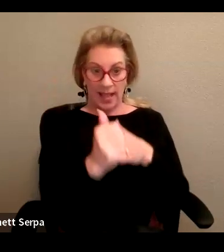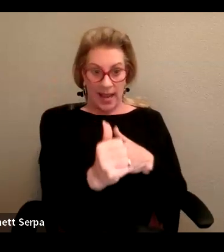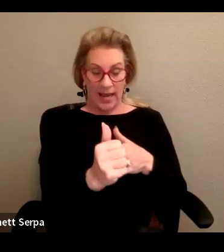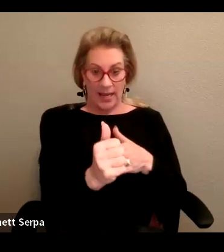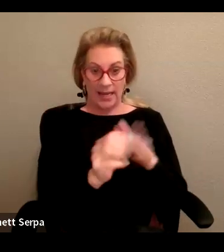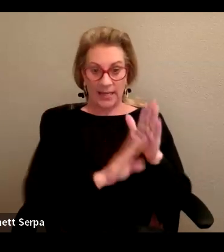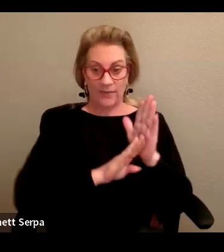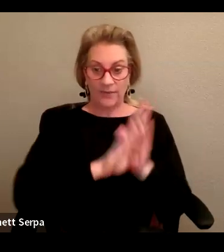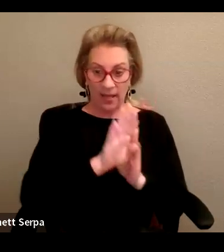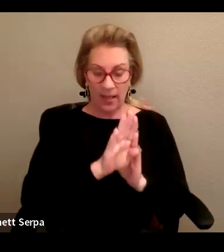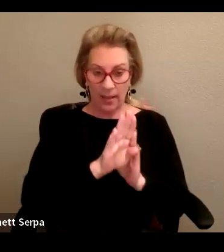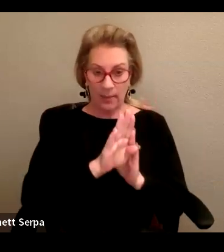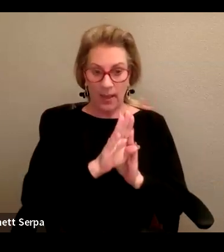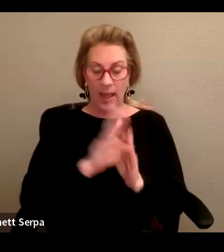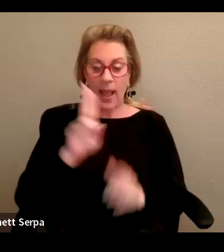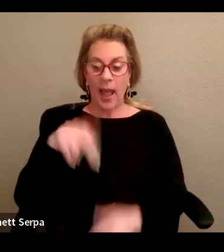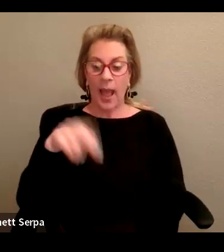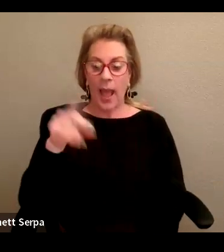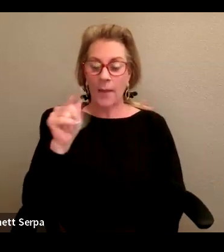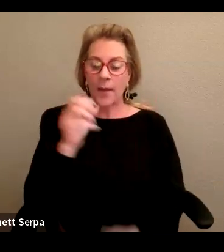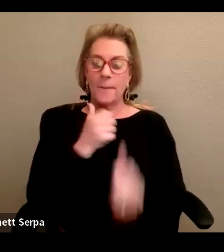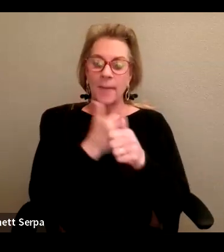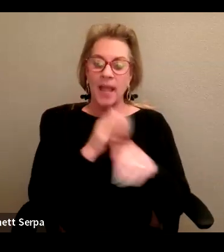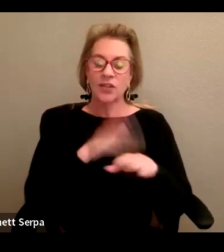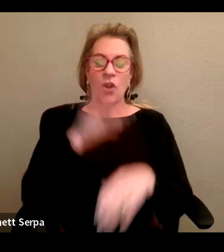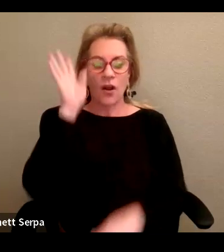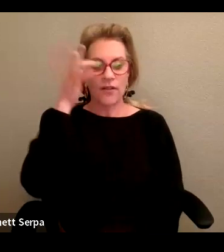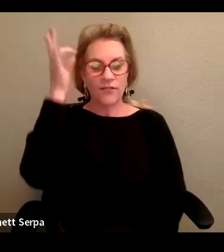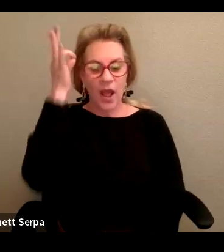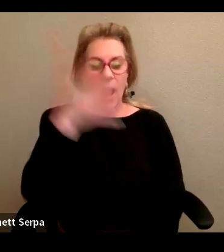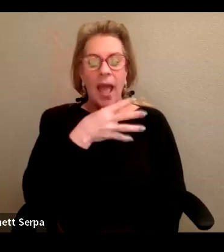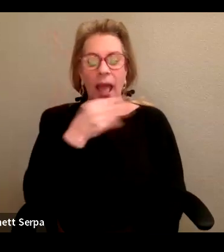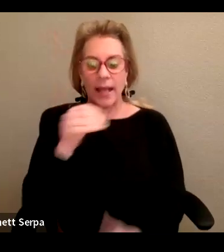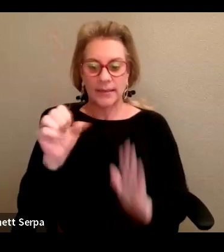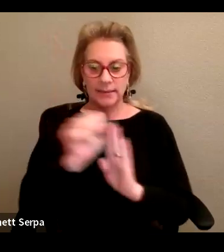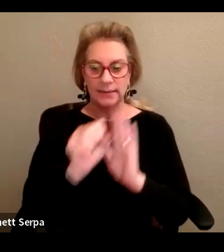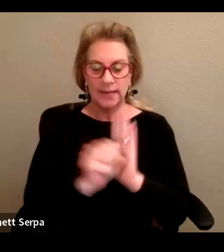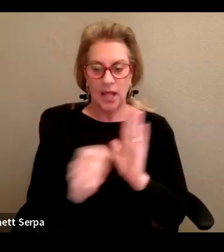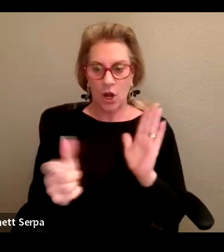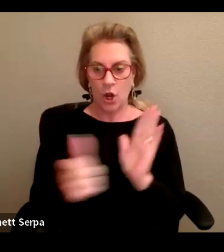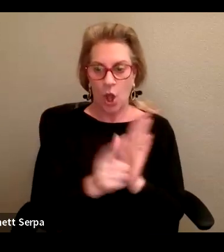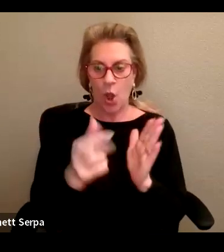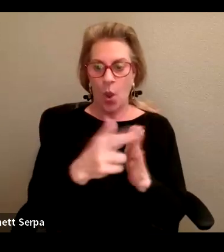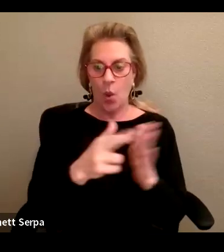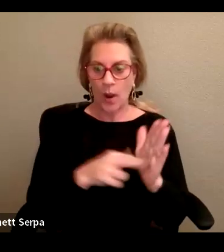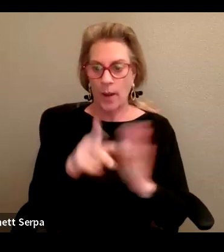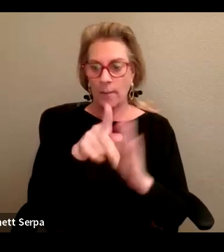subsequent update were based on federal and state laws regulations and policies current as of the